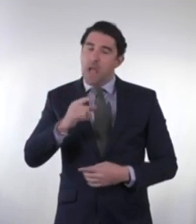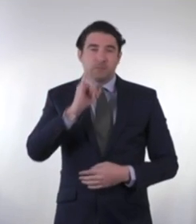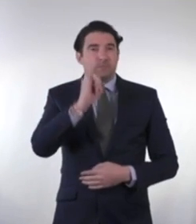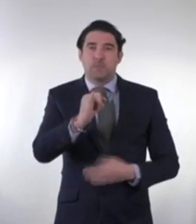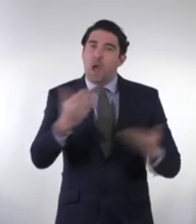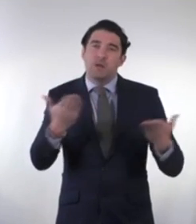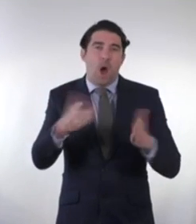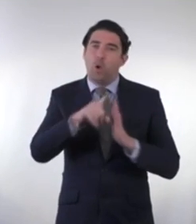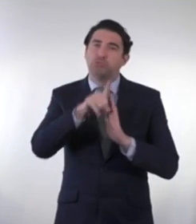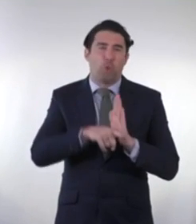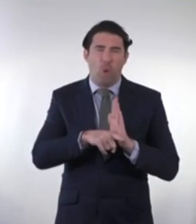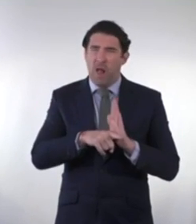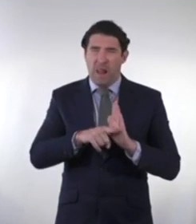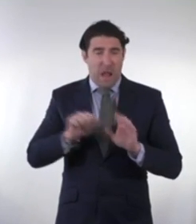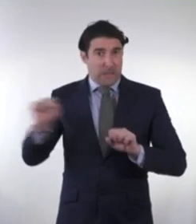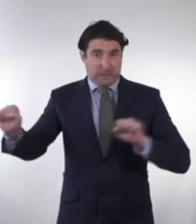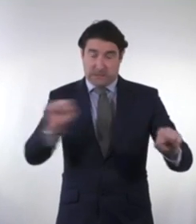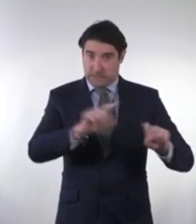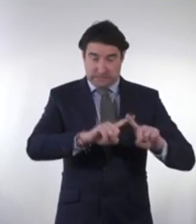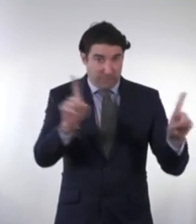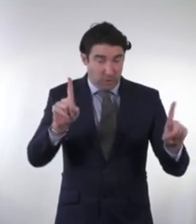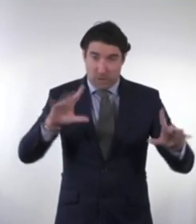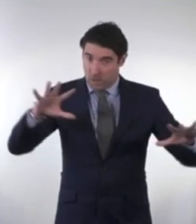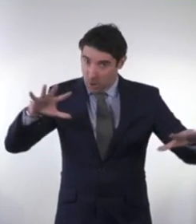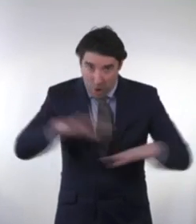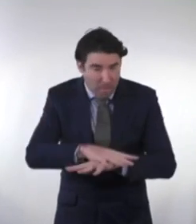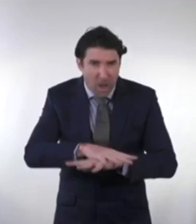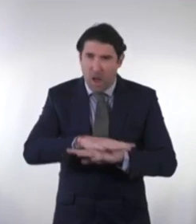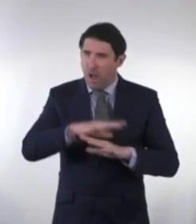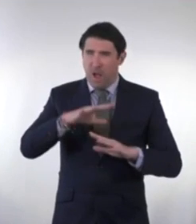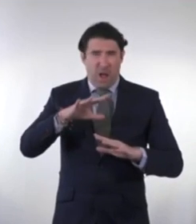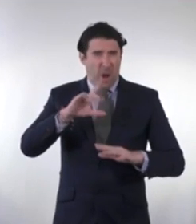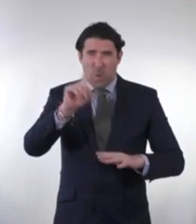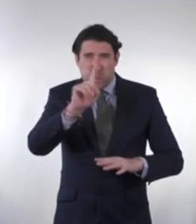The Prime Minister We are making sure that everybody in our